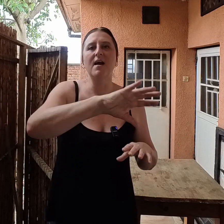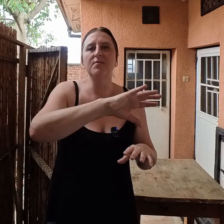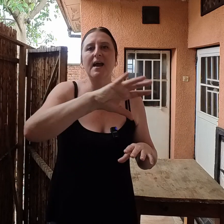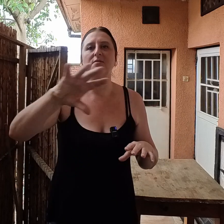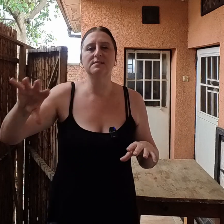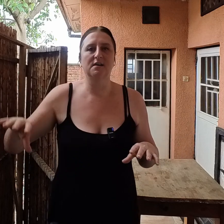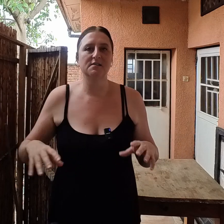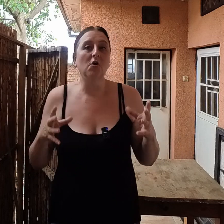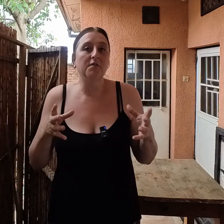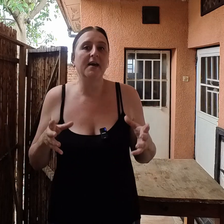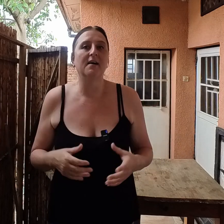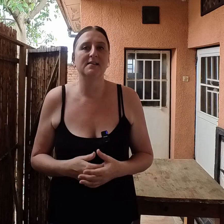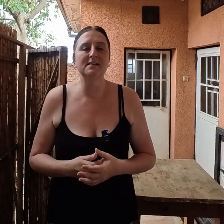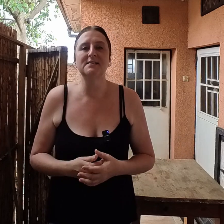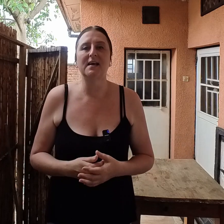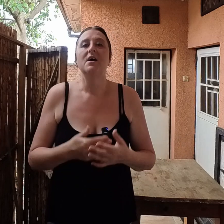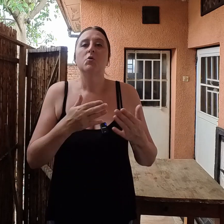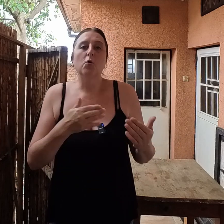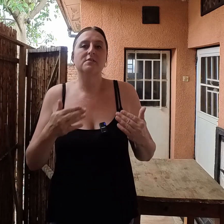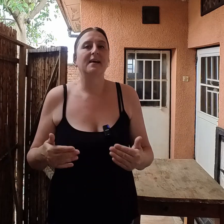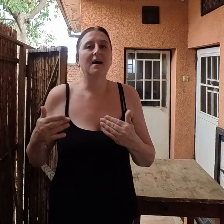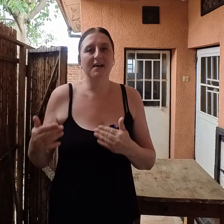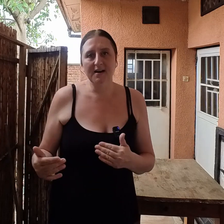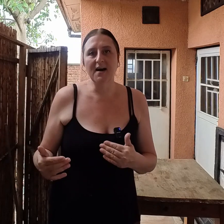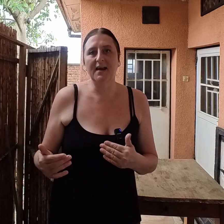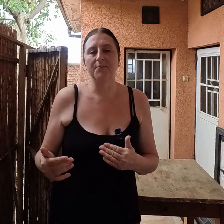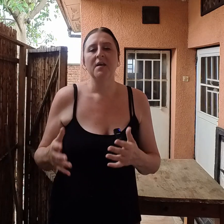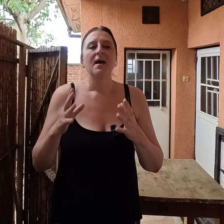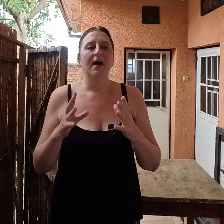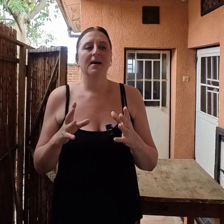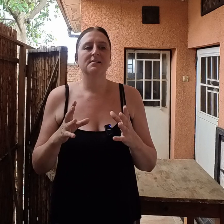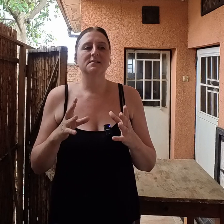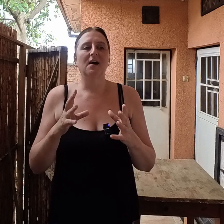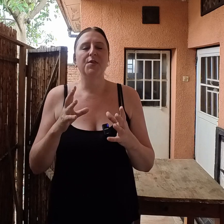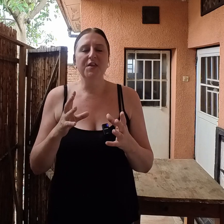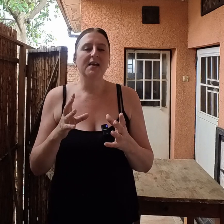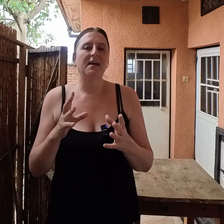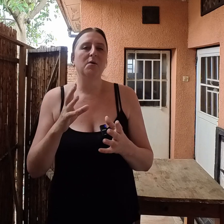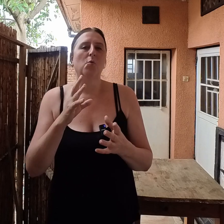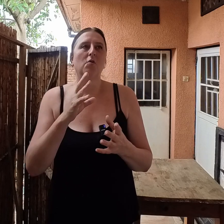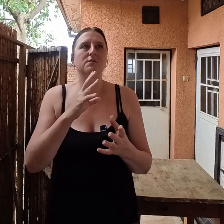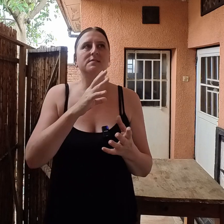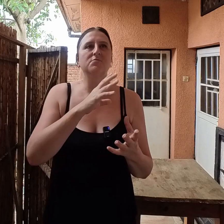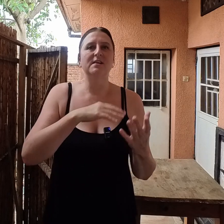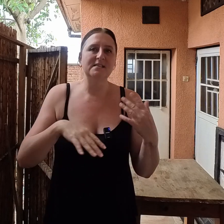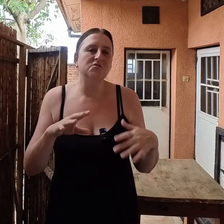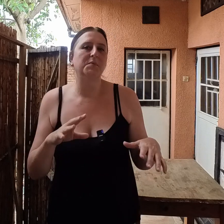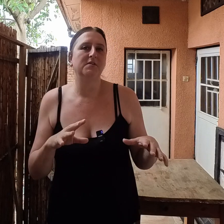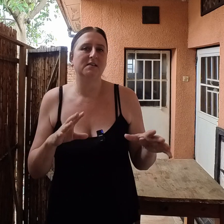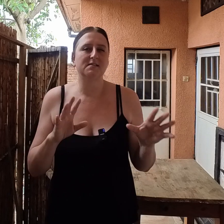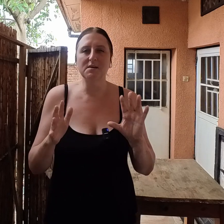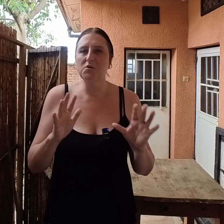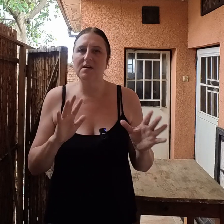around the outskirts of Kigali City called Kigali-Ngali. And I think it was redistributed somewhere